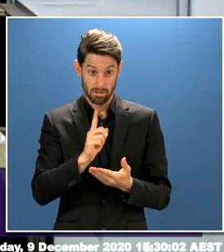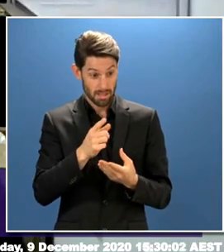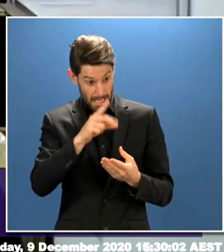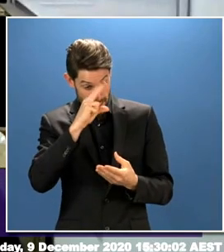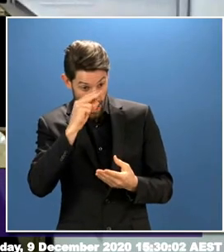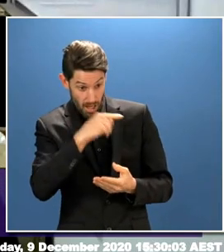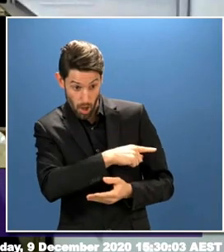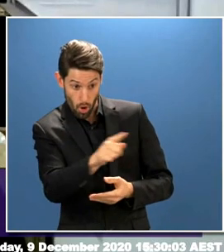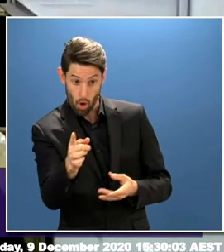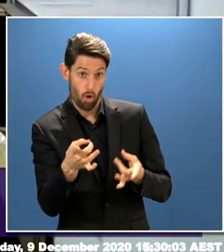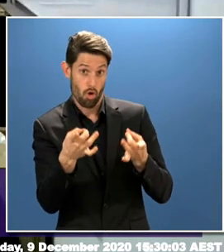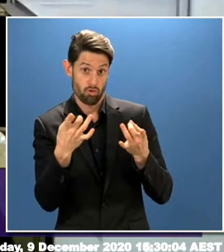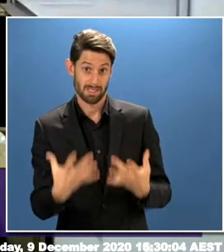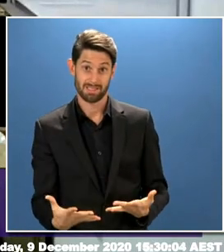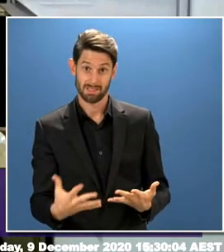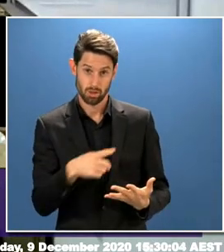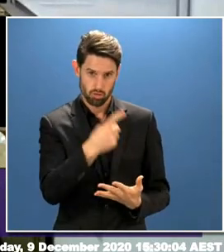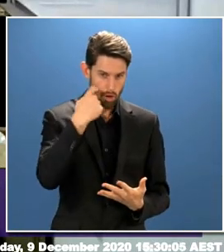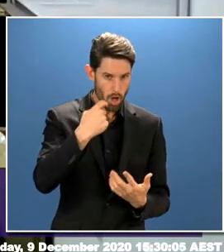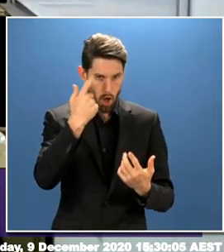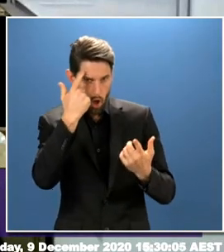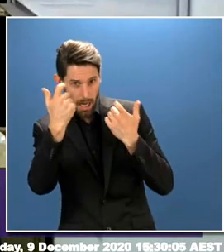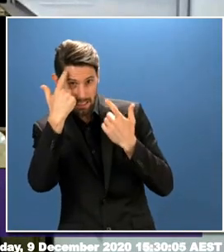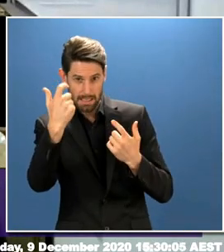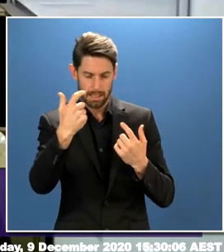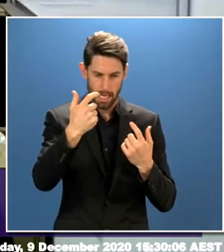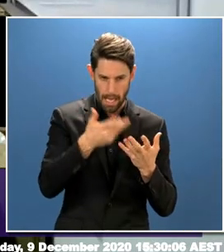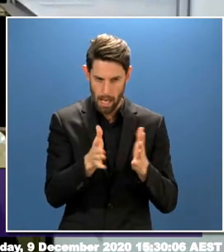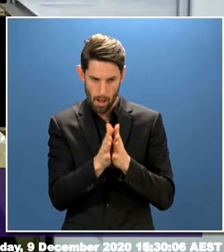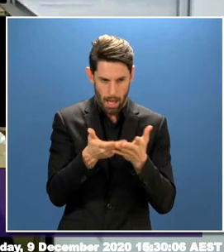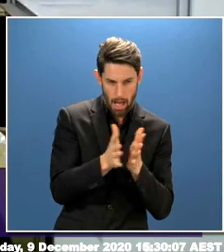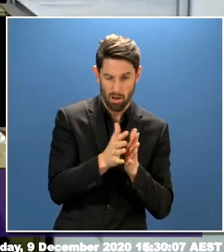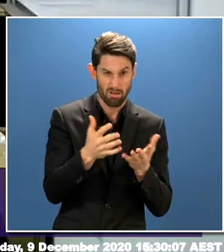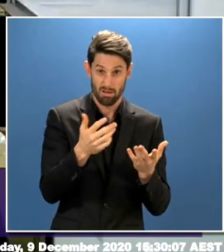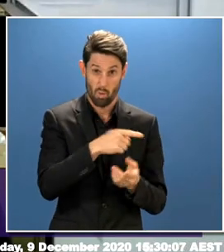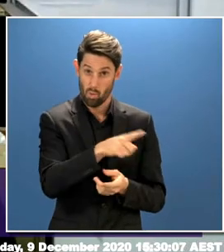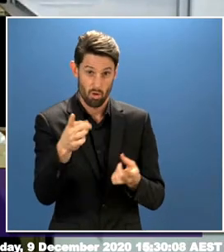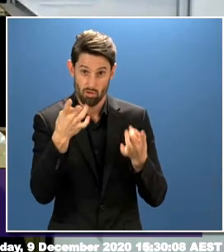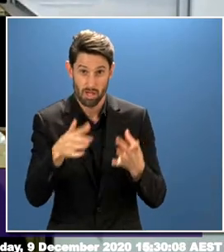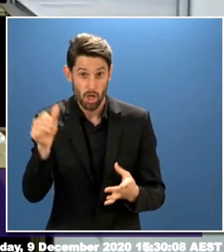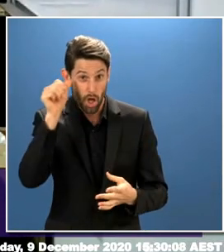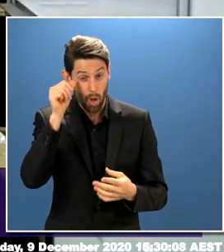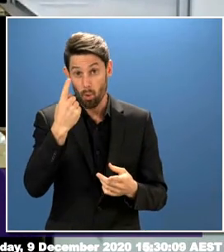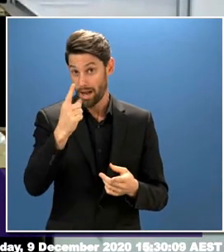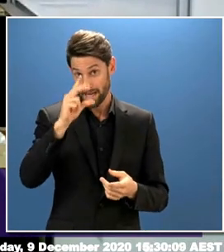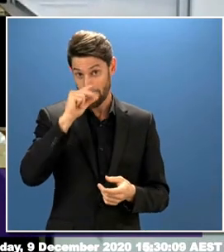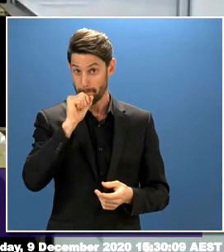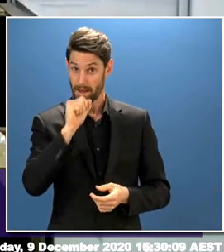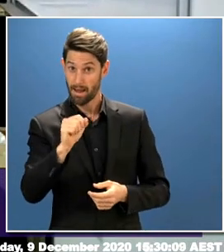people have already been, are trying to work around the system and have done that. A young man, you know, gave a really good example about using